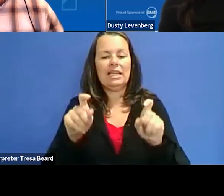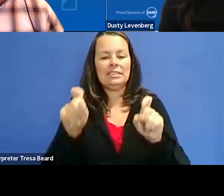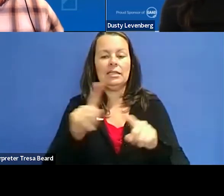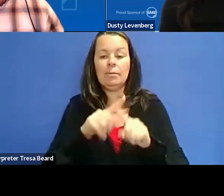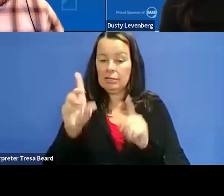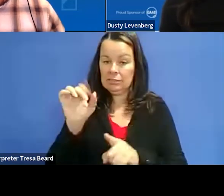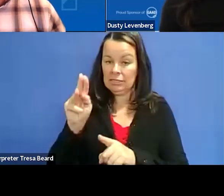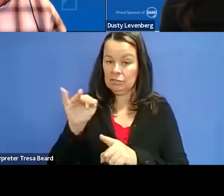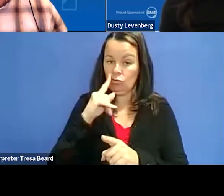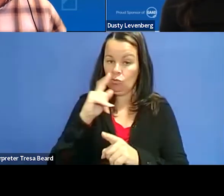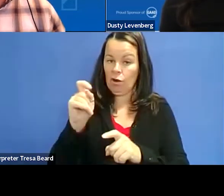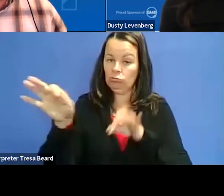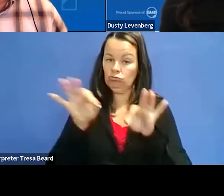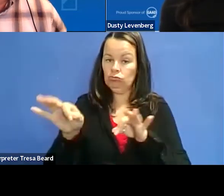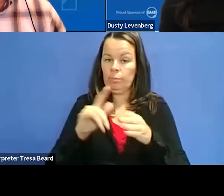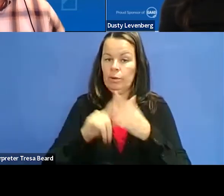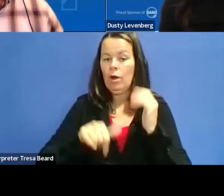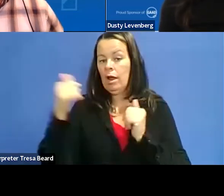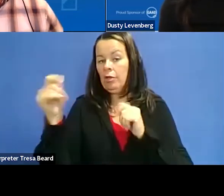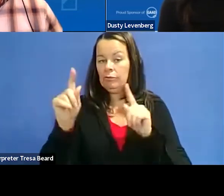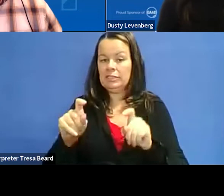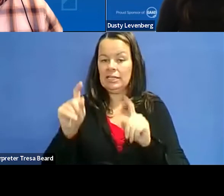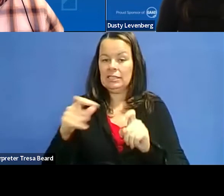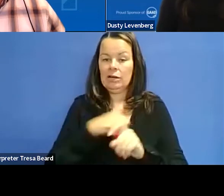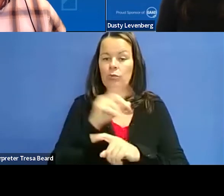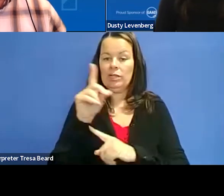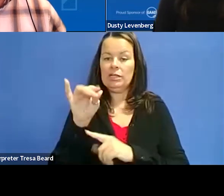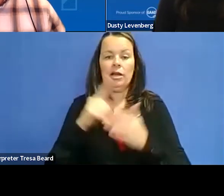done and what why you are thoughts are on the speech recognition.